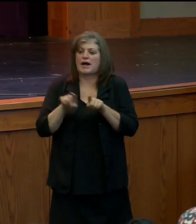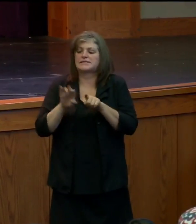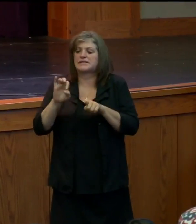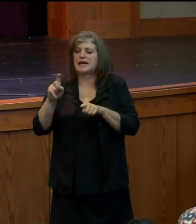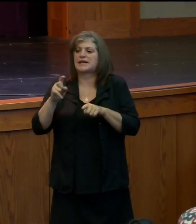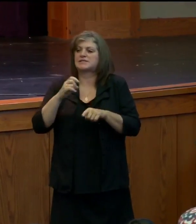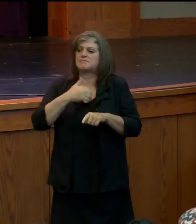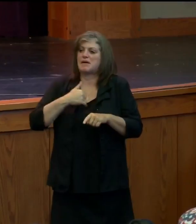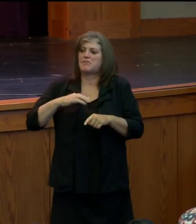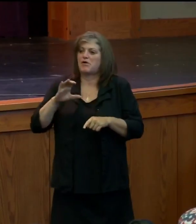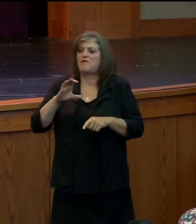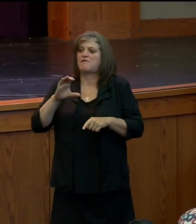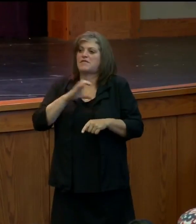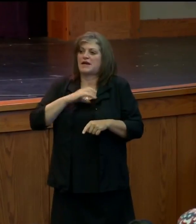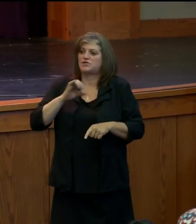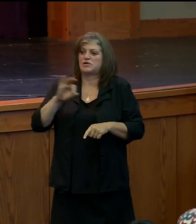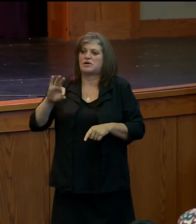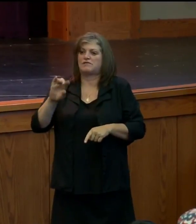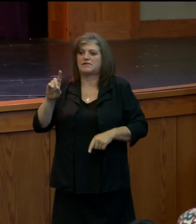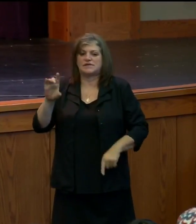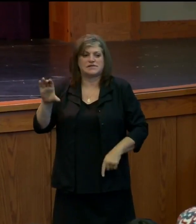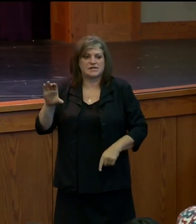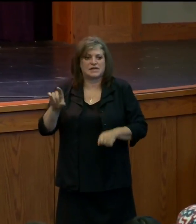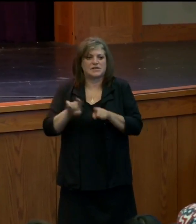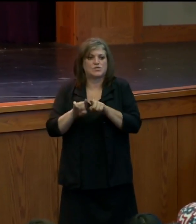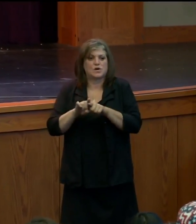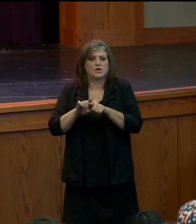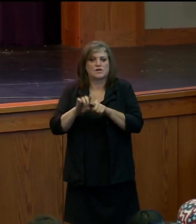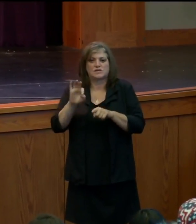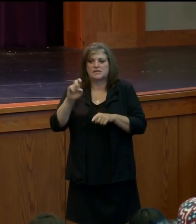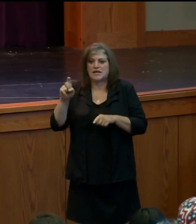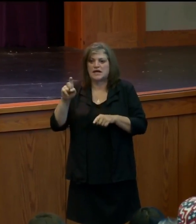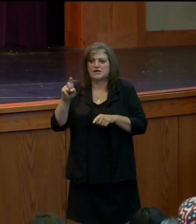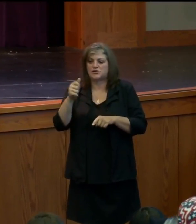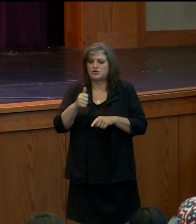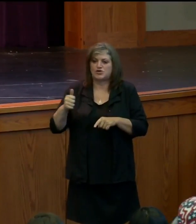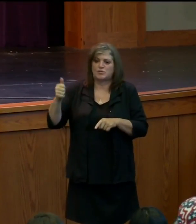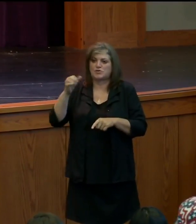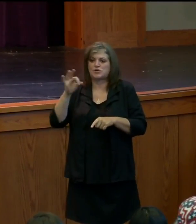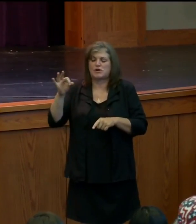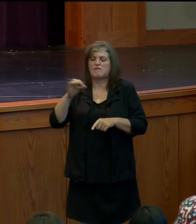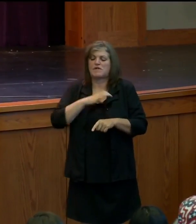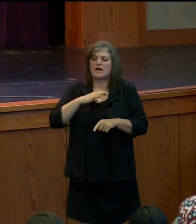COUNCIL OF THE DISTRICT OF COLUMBIA AS WELL AS A FORMER CHAIRPERSON OF THE COUNCIL JUDICIARY COMMITTEE.